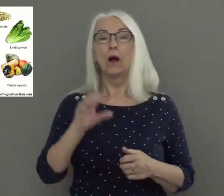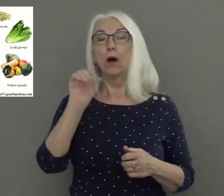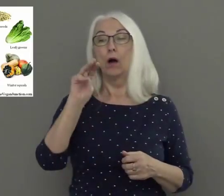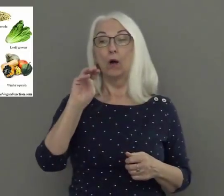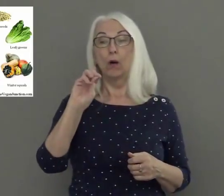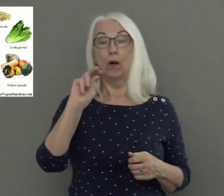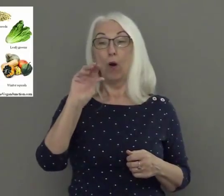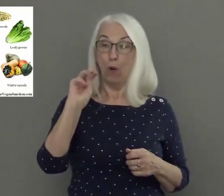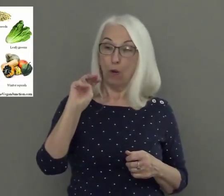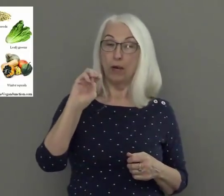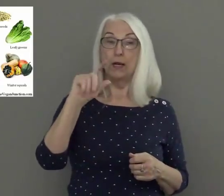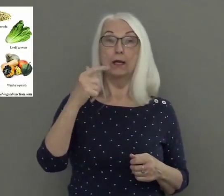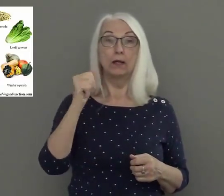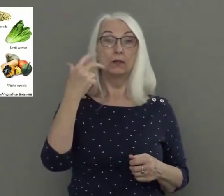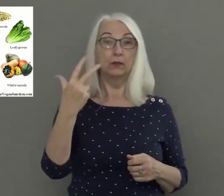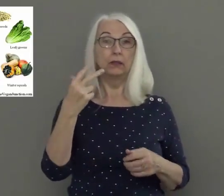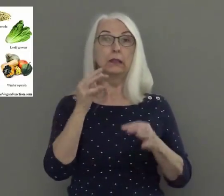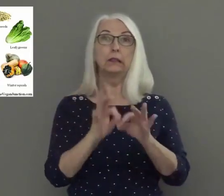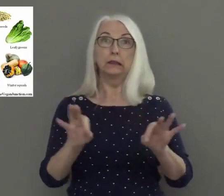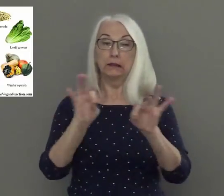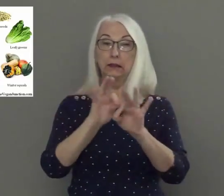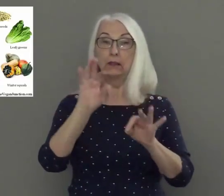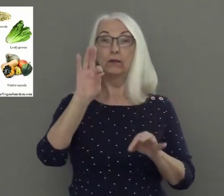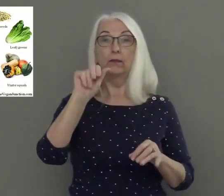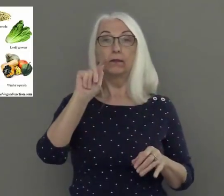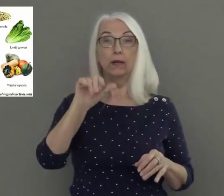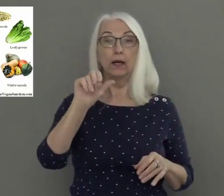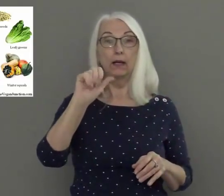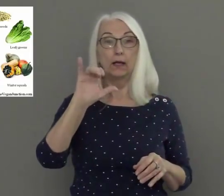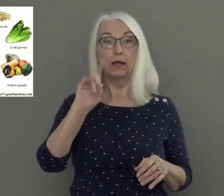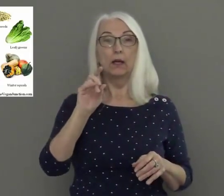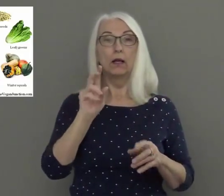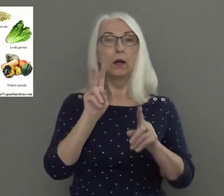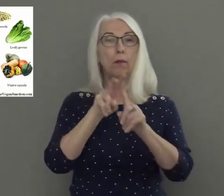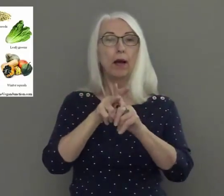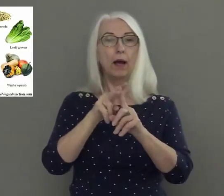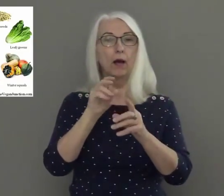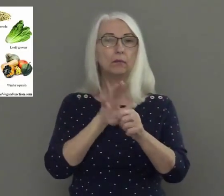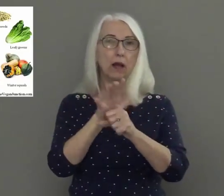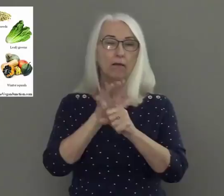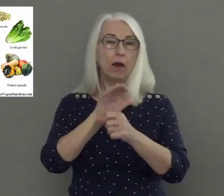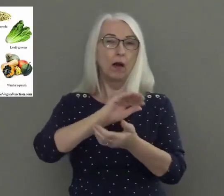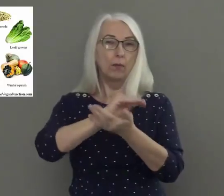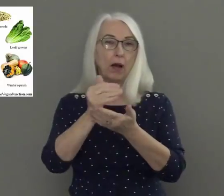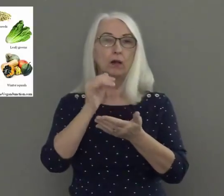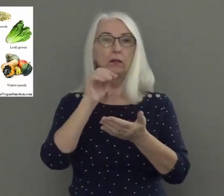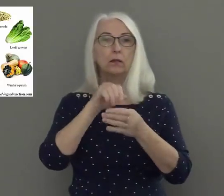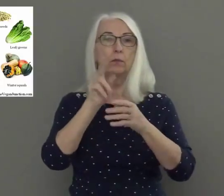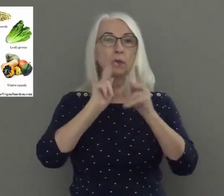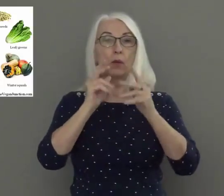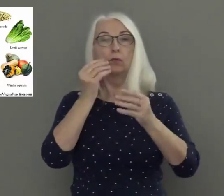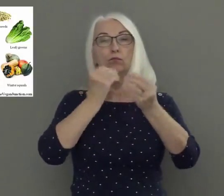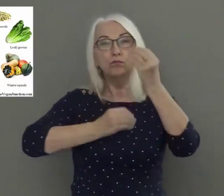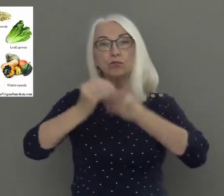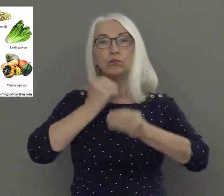Omega 3’s are essential fatty acids supplied in adequate amounts in people consuming